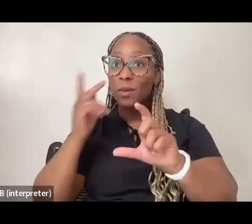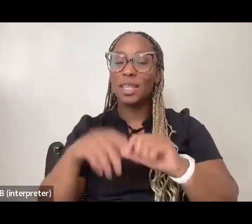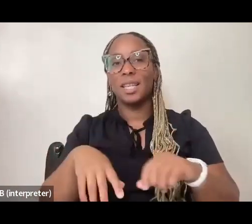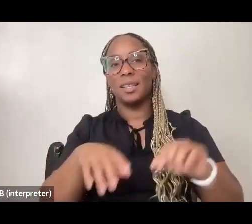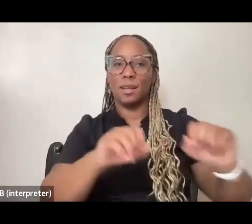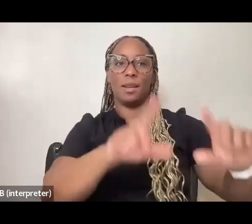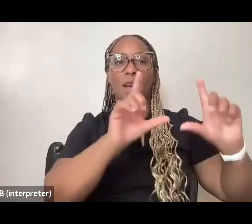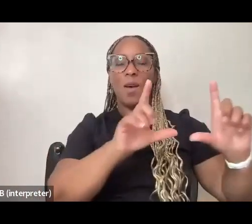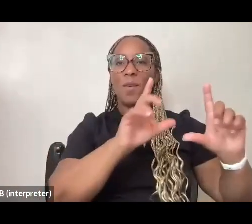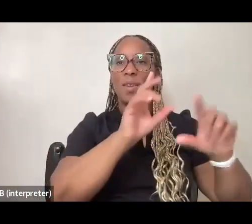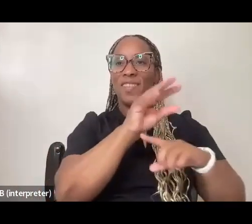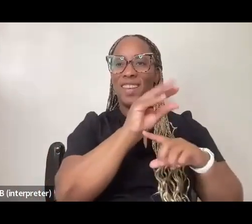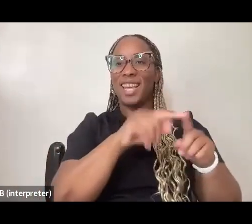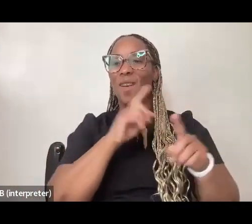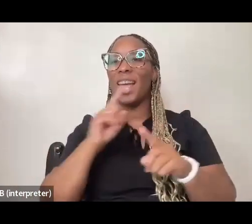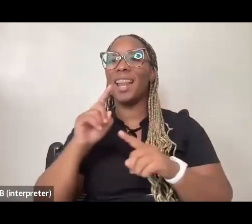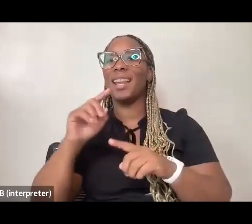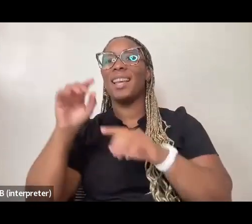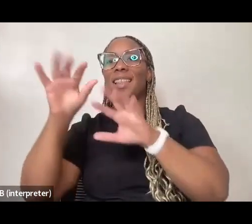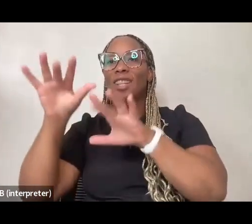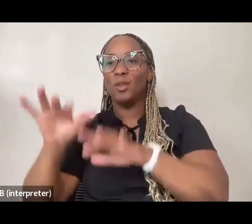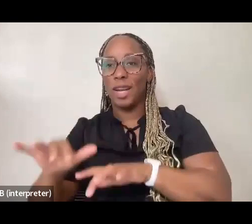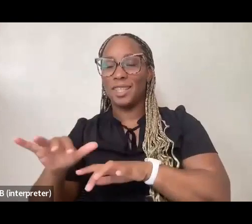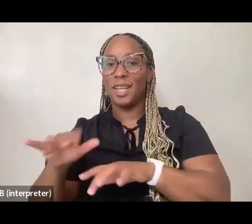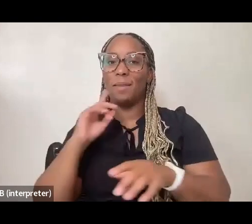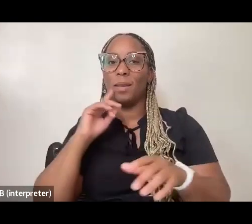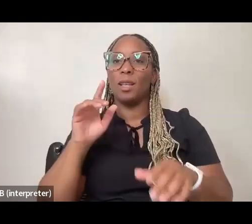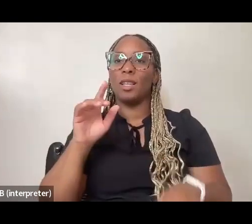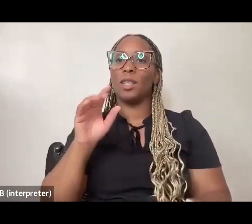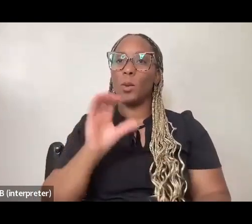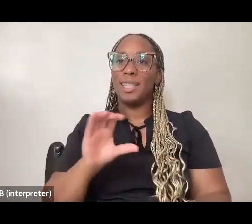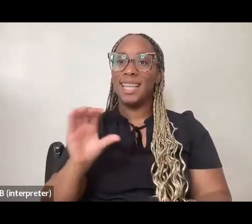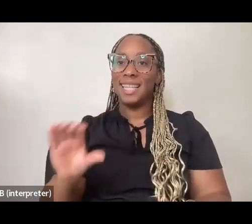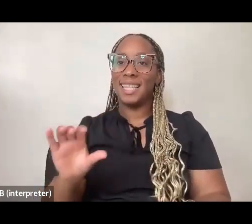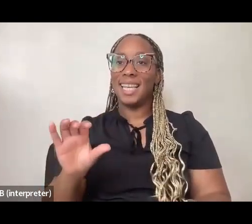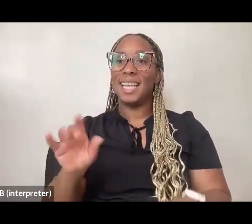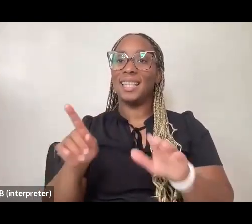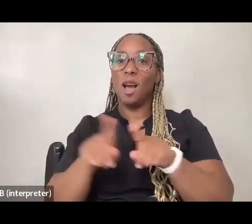and audio transcript on the rites. You can toggle the cc button on the video to view captions on